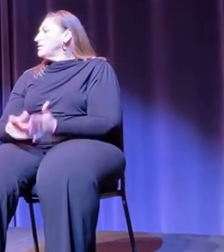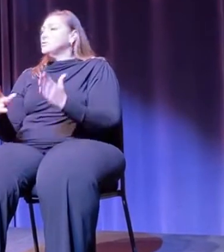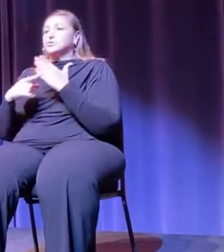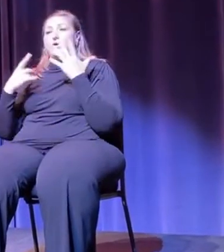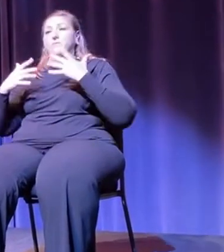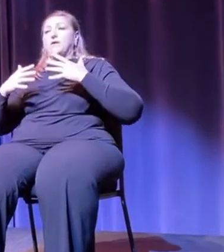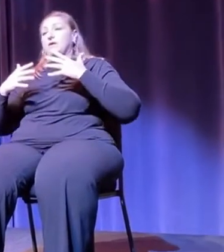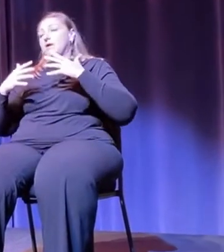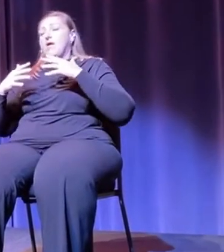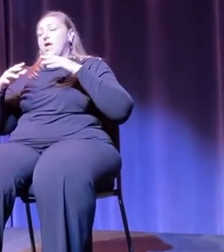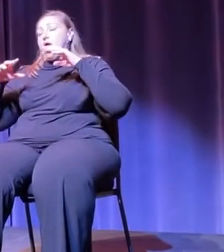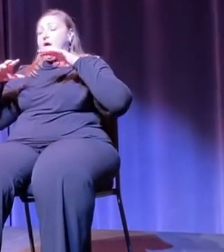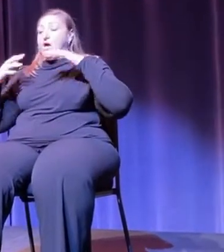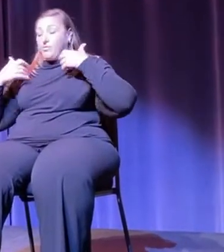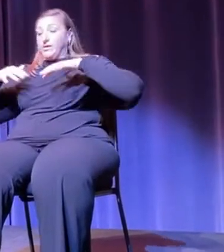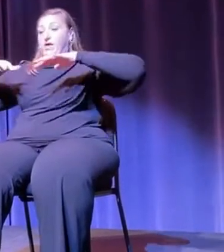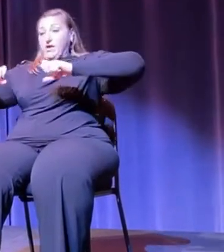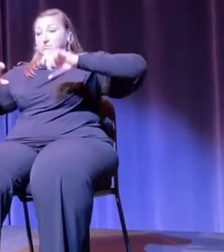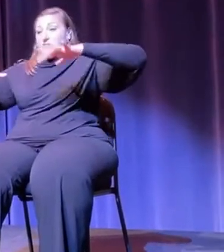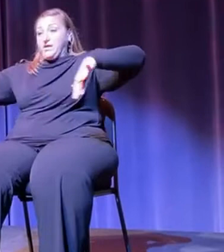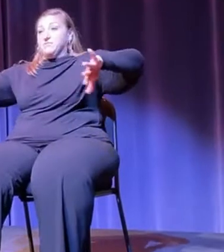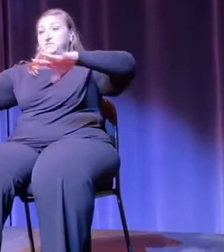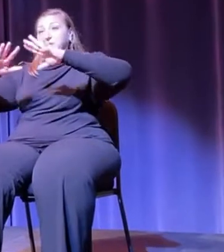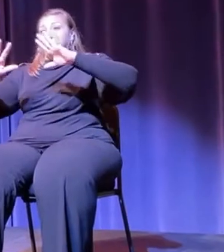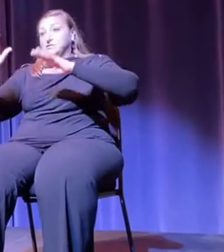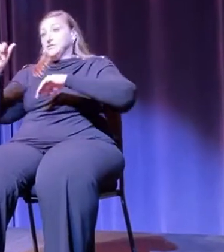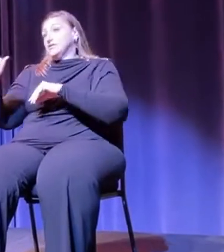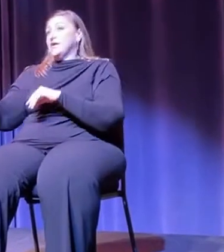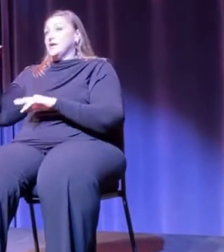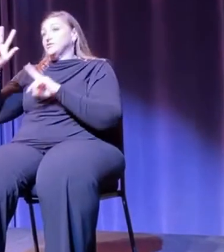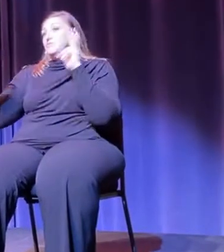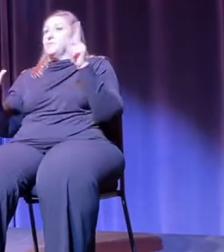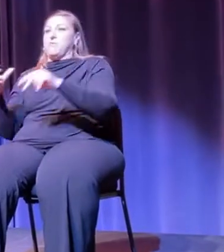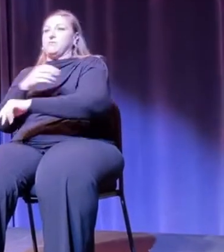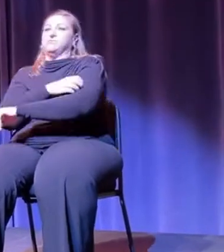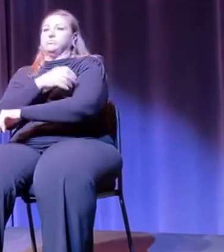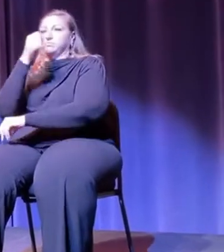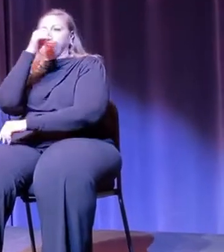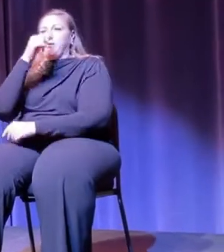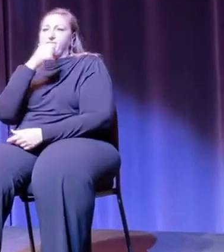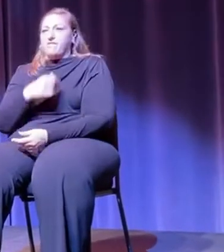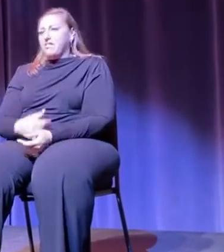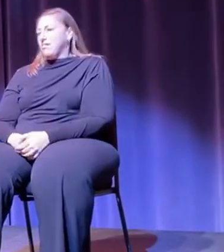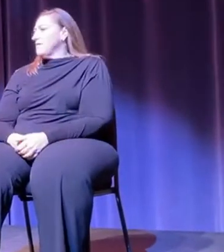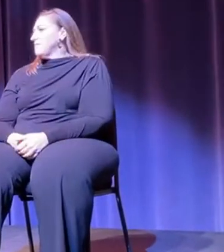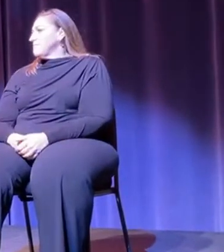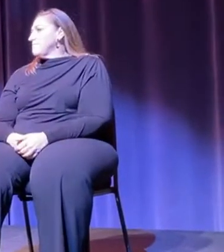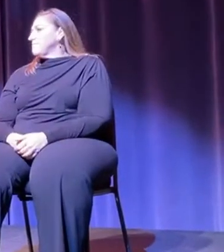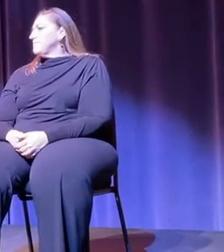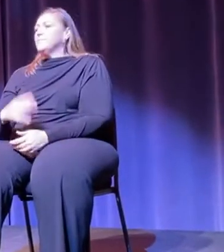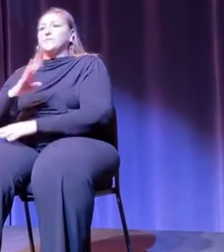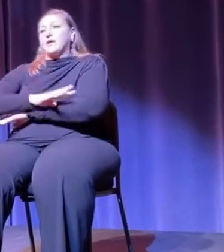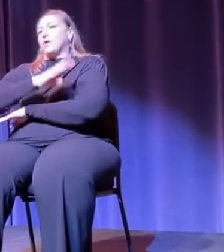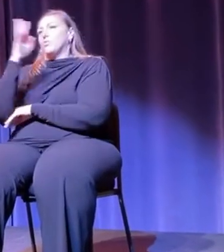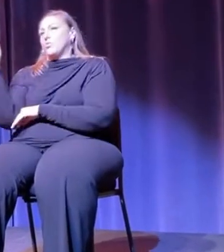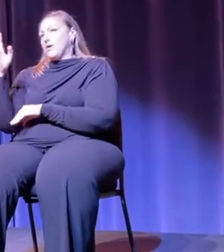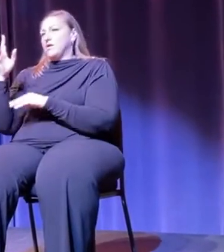as Asian people in the literary world was really powerful to me and like, queer Asian people,